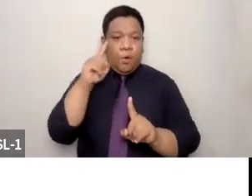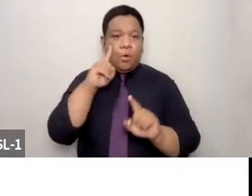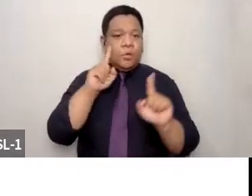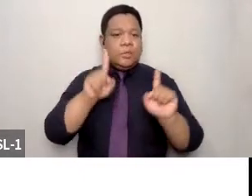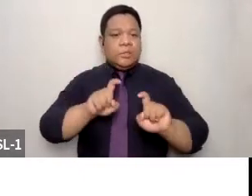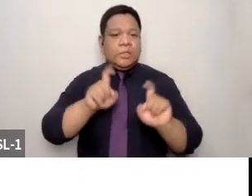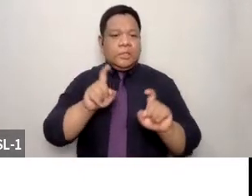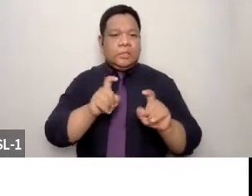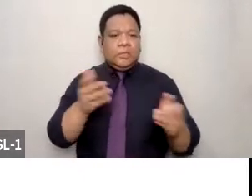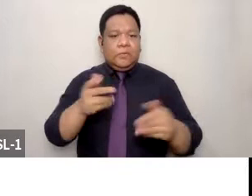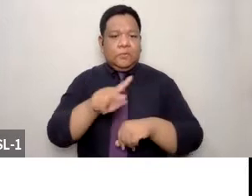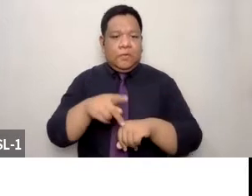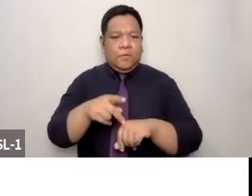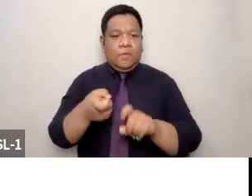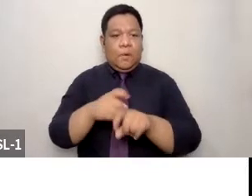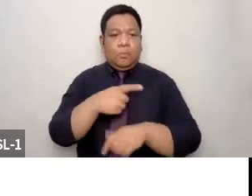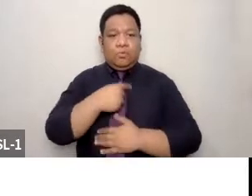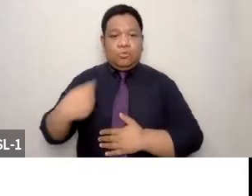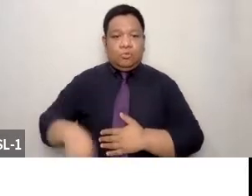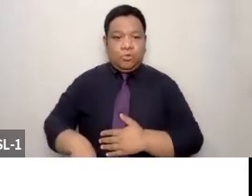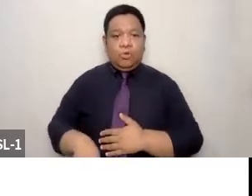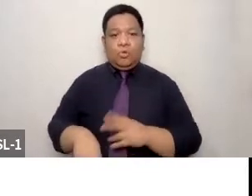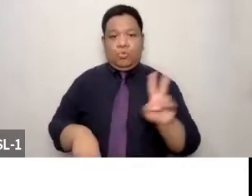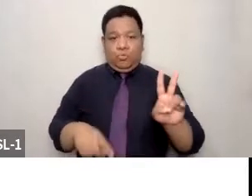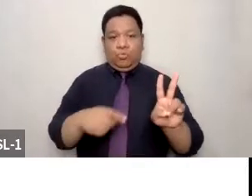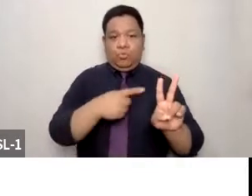Two are from China and one is from India.